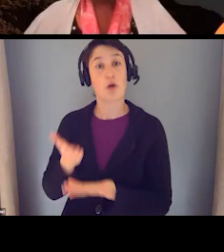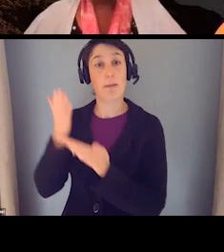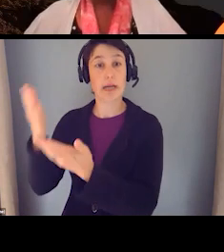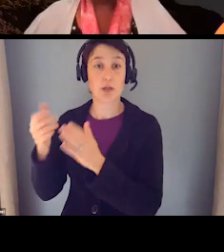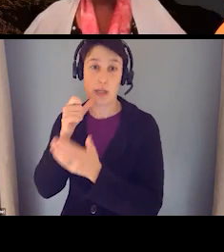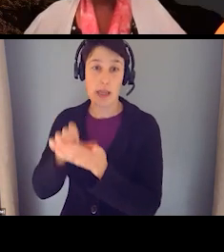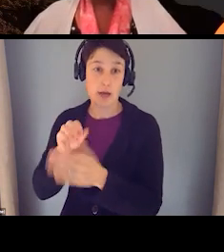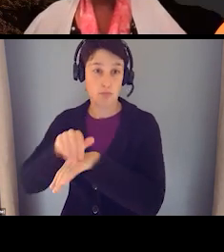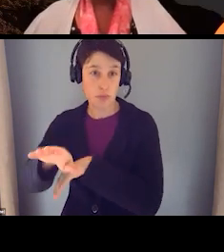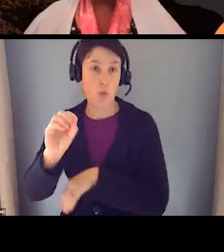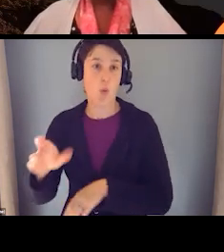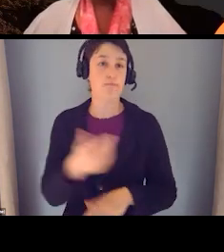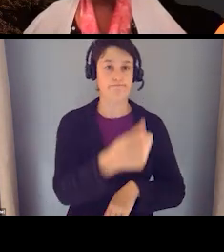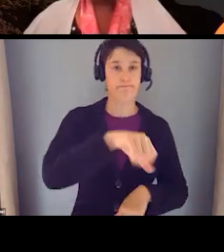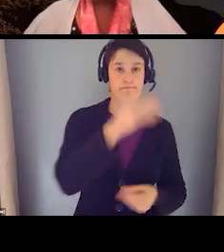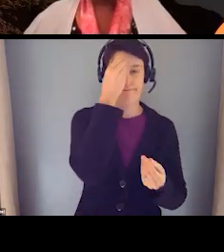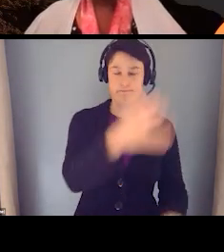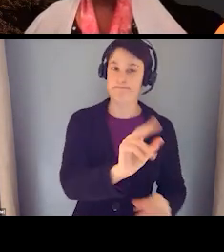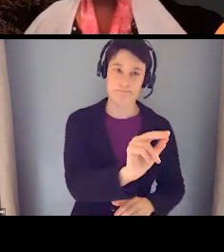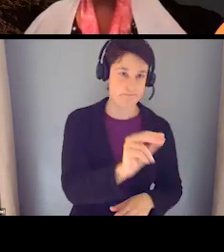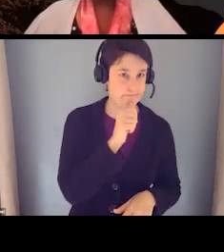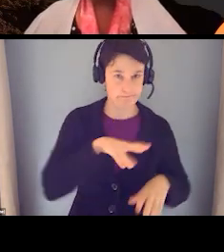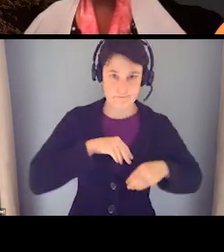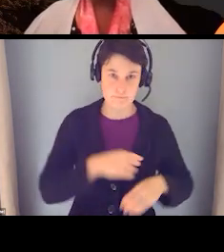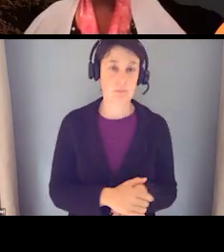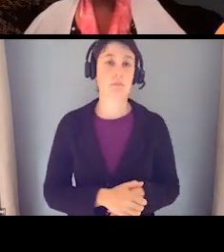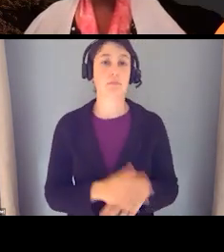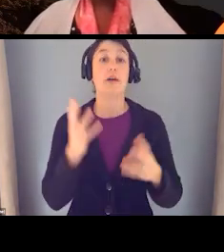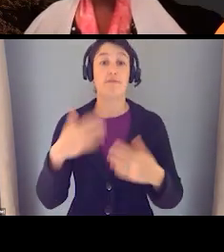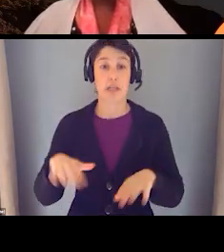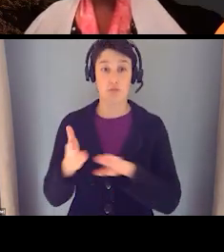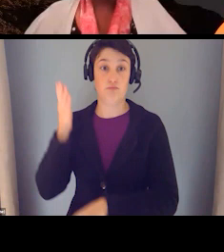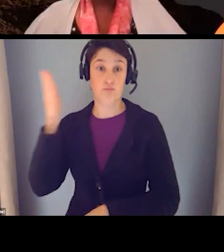Then after the recommendation, it is submitted to the Division of Grants and Agreements for review.